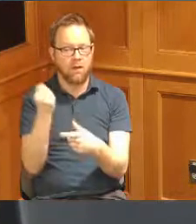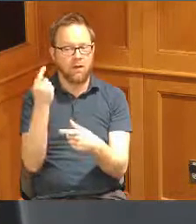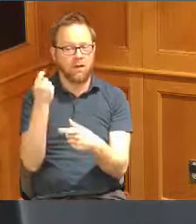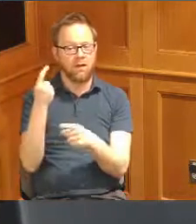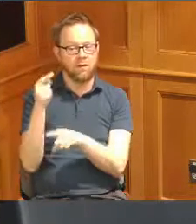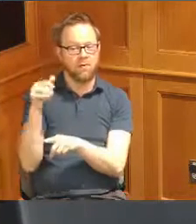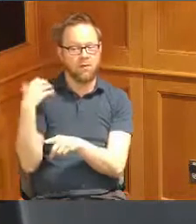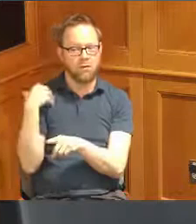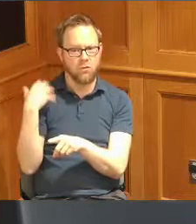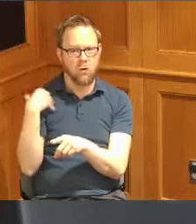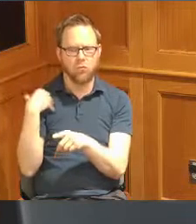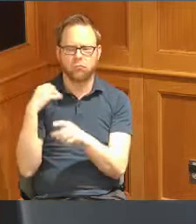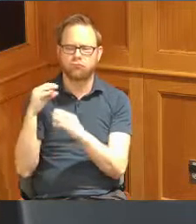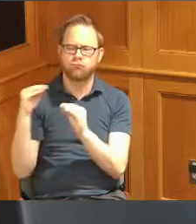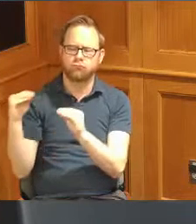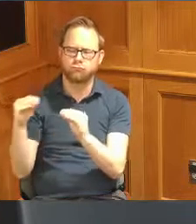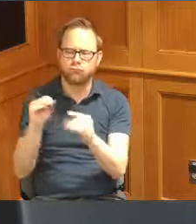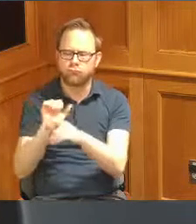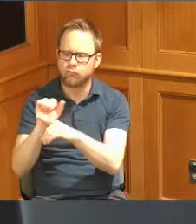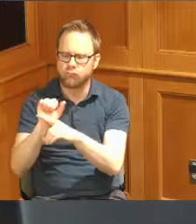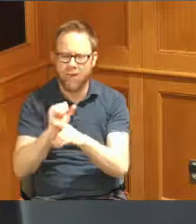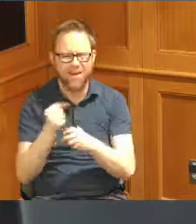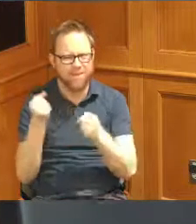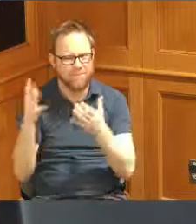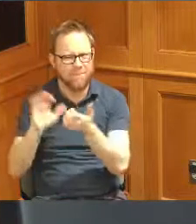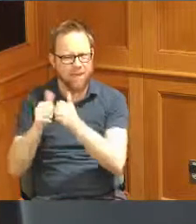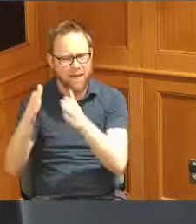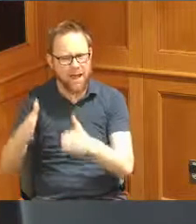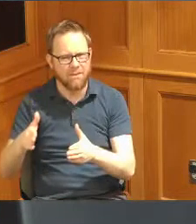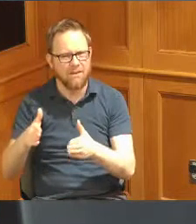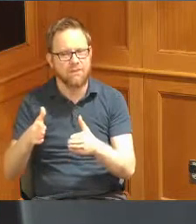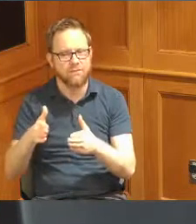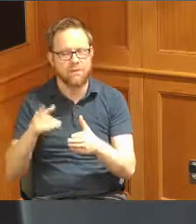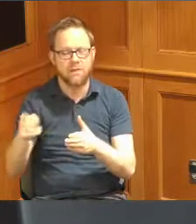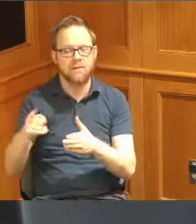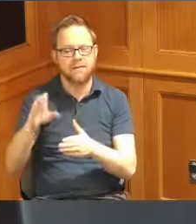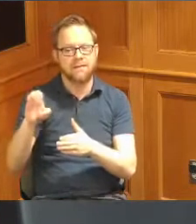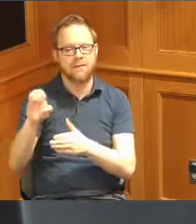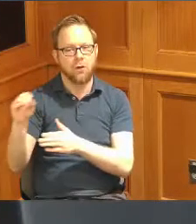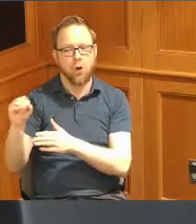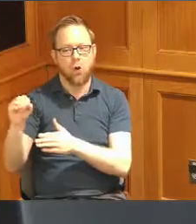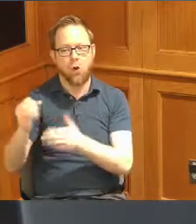has trained several athletes in the off season where he's the CEO and head trainer for second